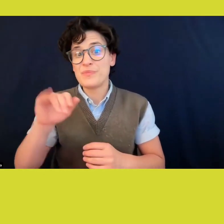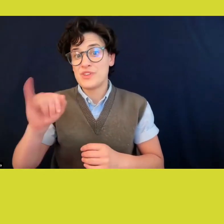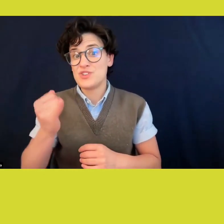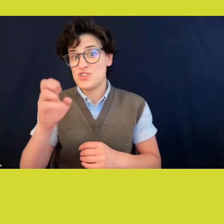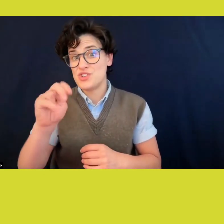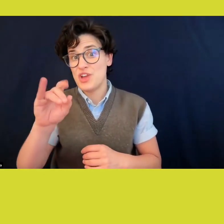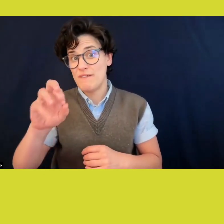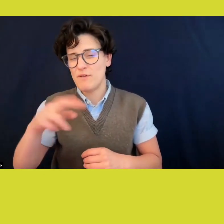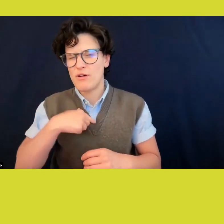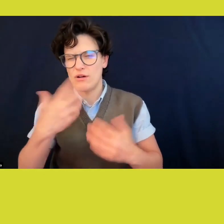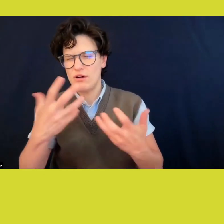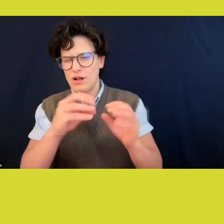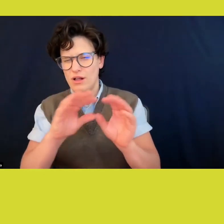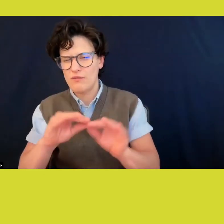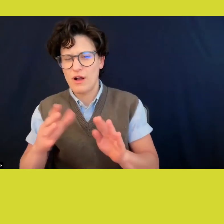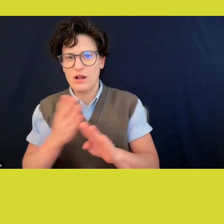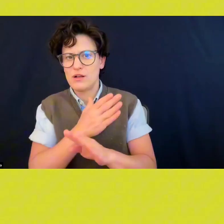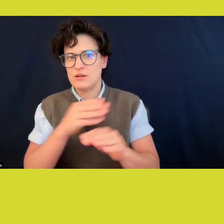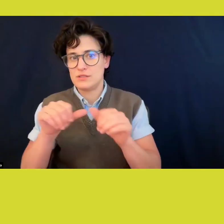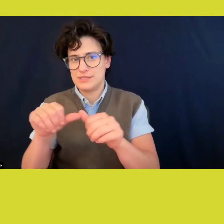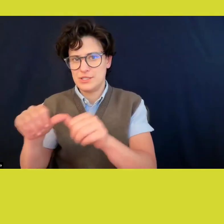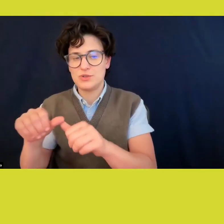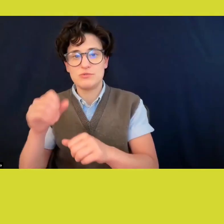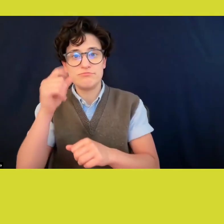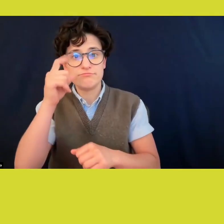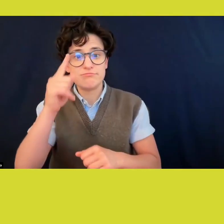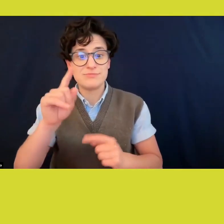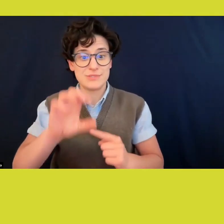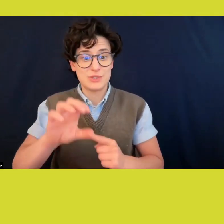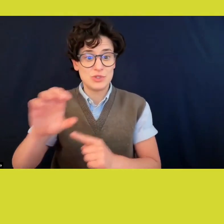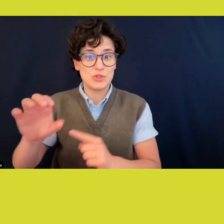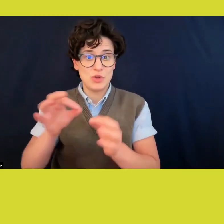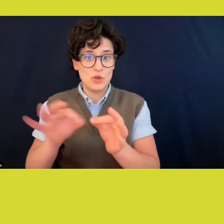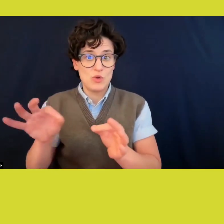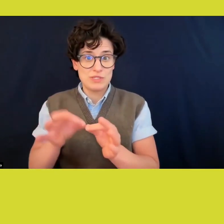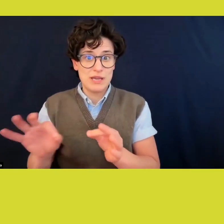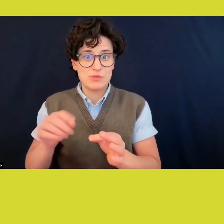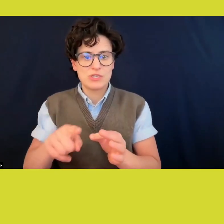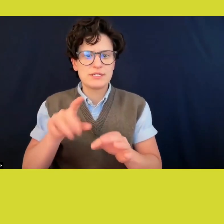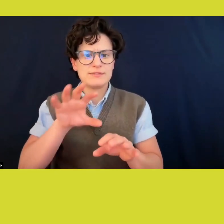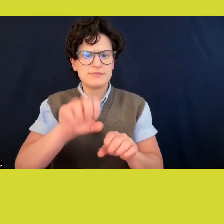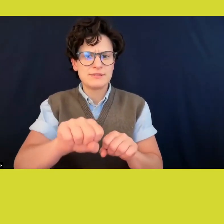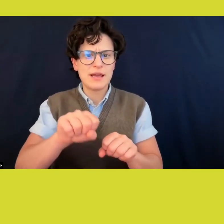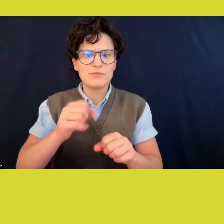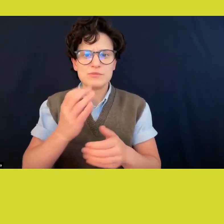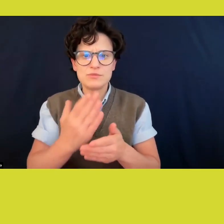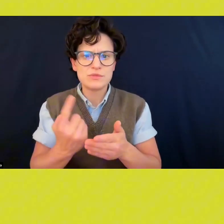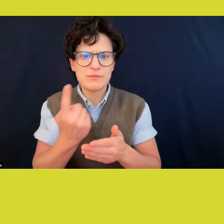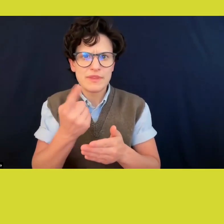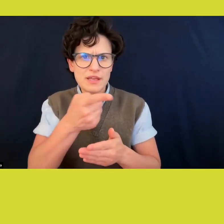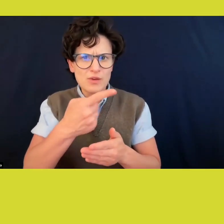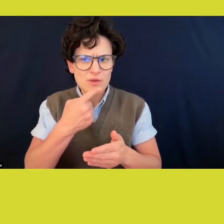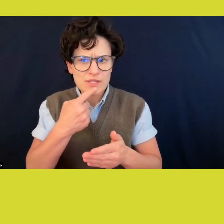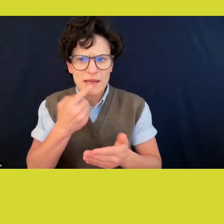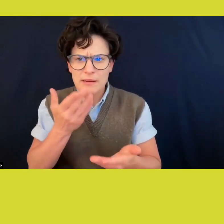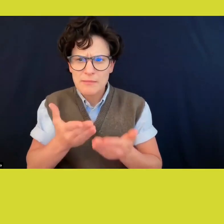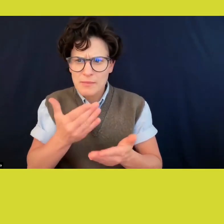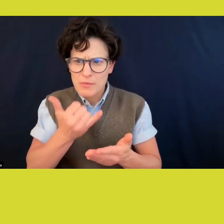on, I think the closed captioning captured something that you said perhaps incorrectly because it